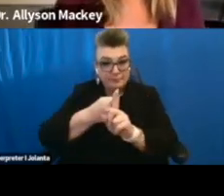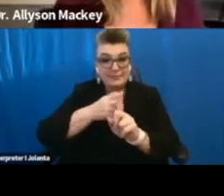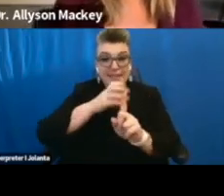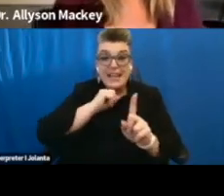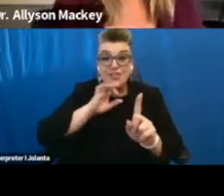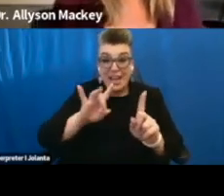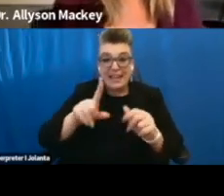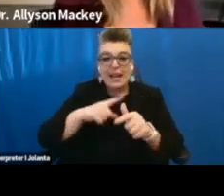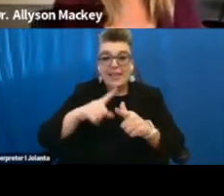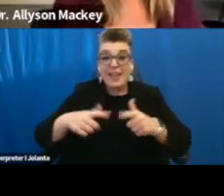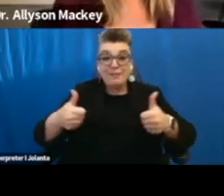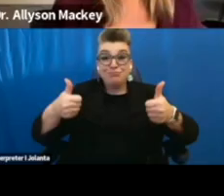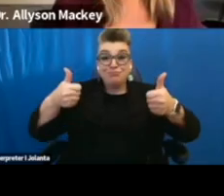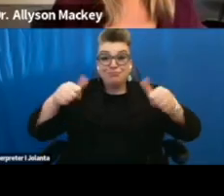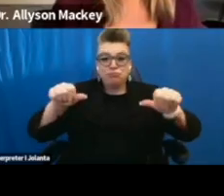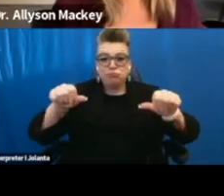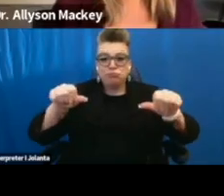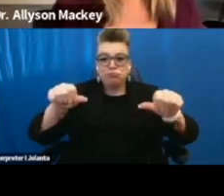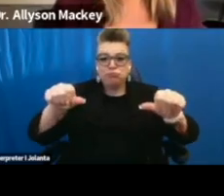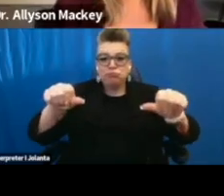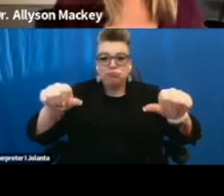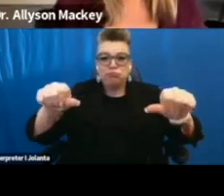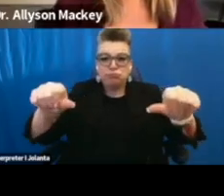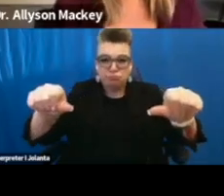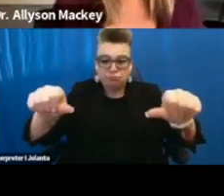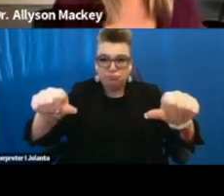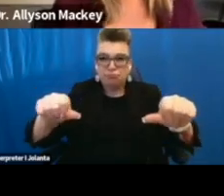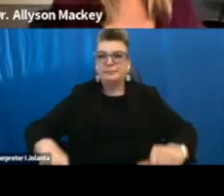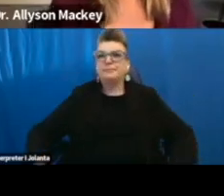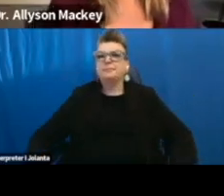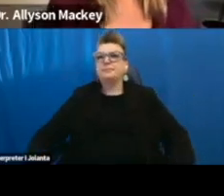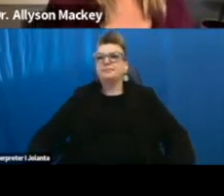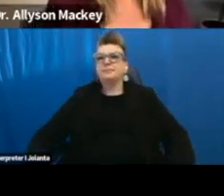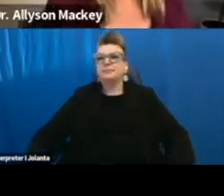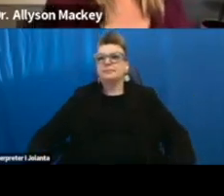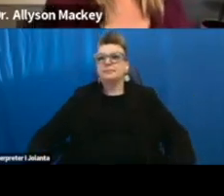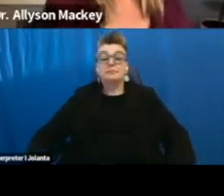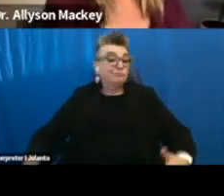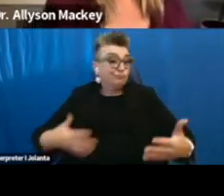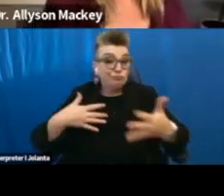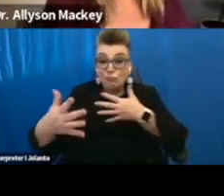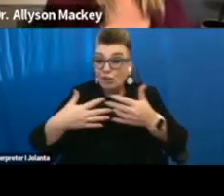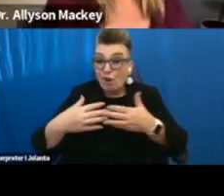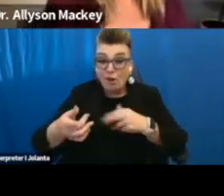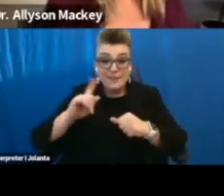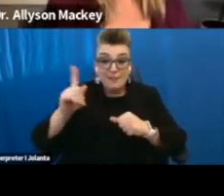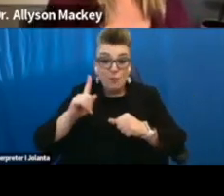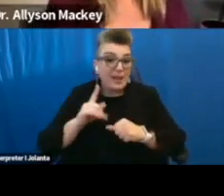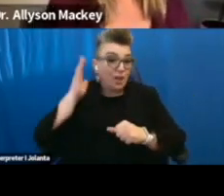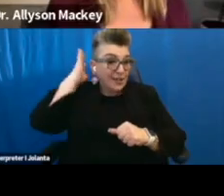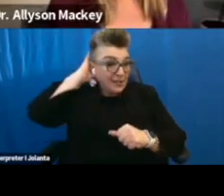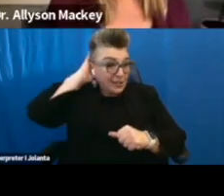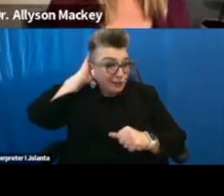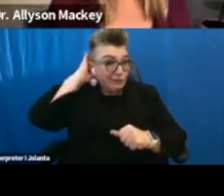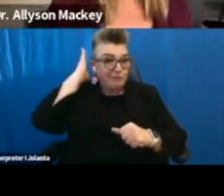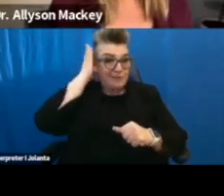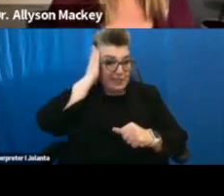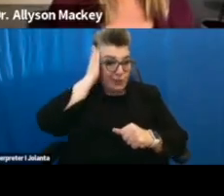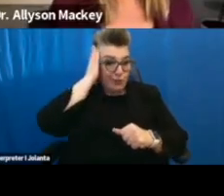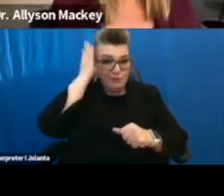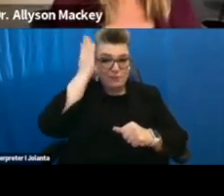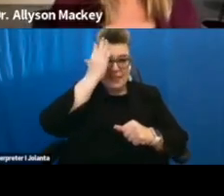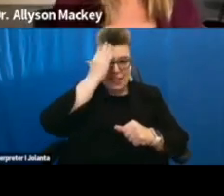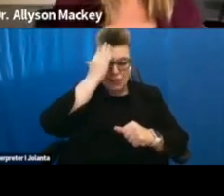that regardless of where you're looking in the brain